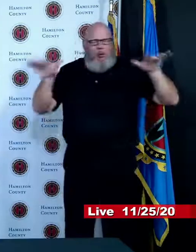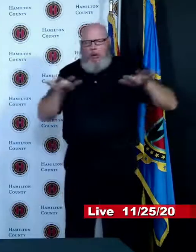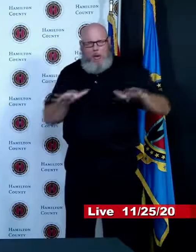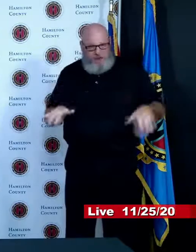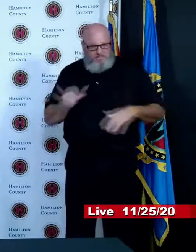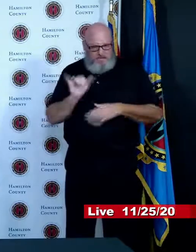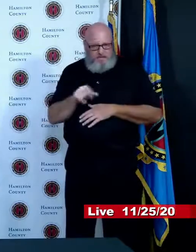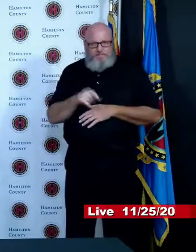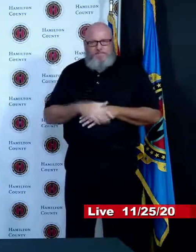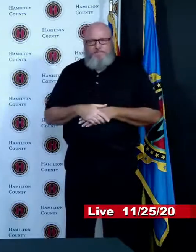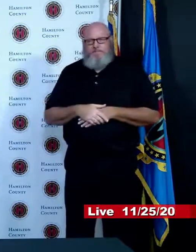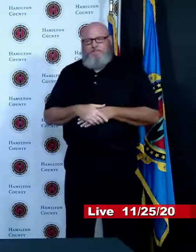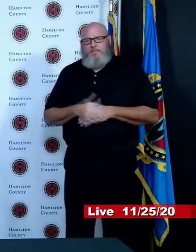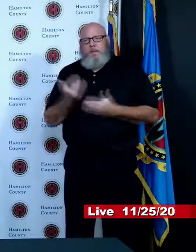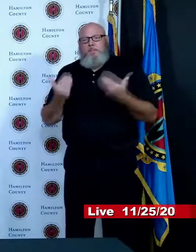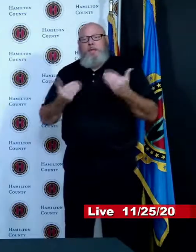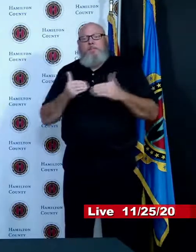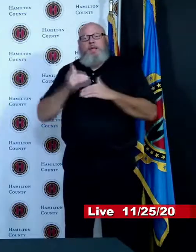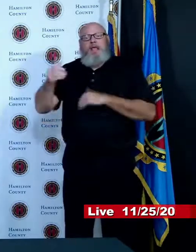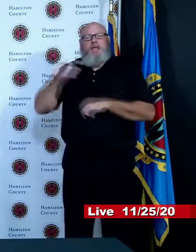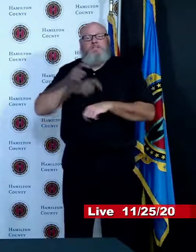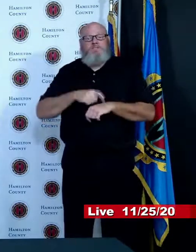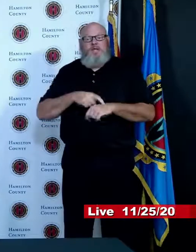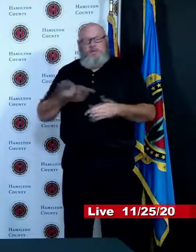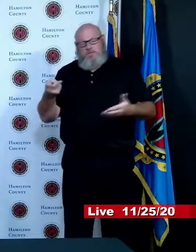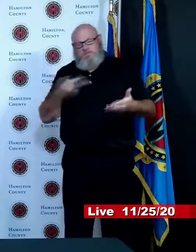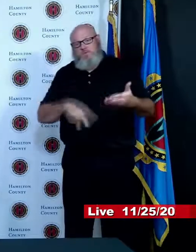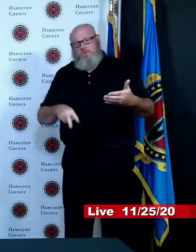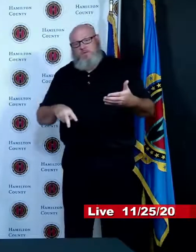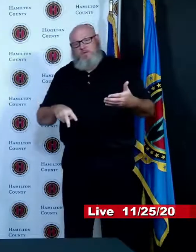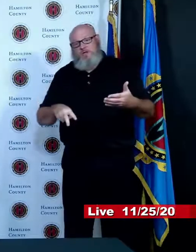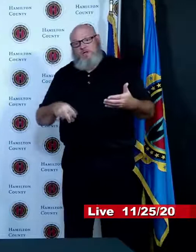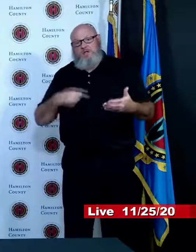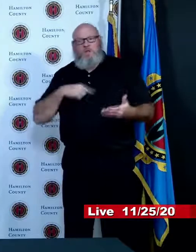briefing maybe the one following that and we'll make sure we've got the right people on the call